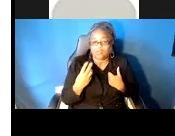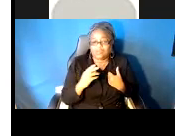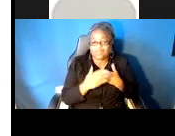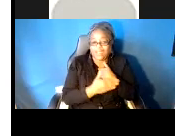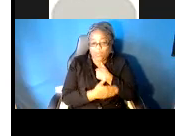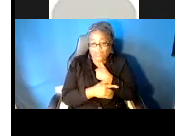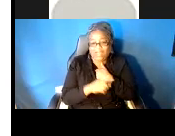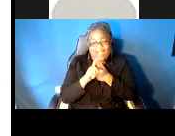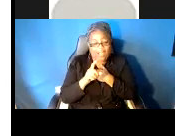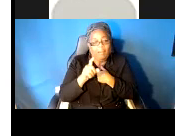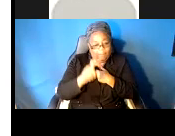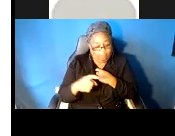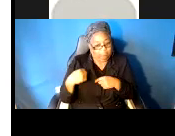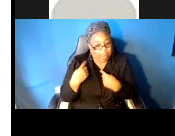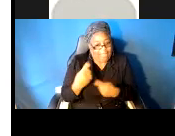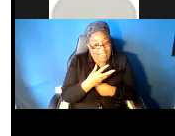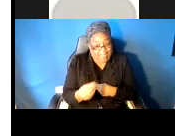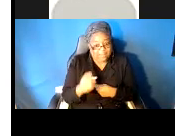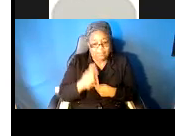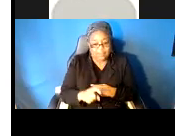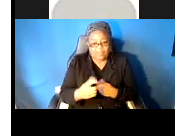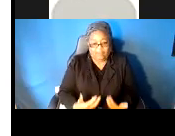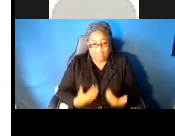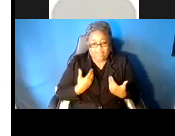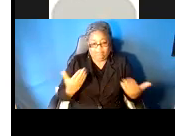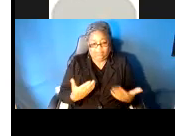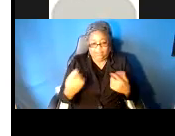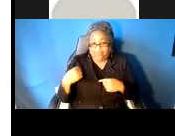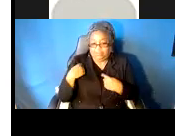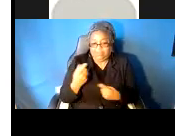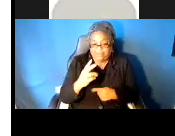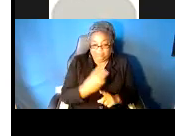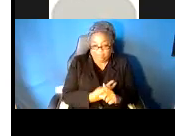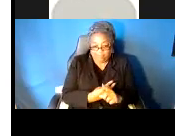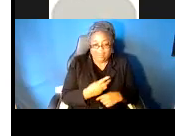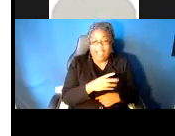and you must reside here during the project time period if you are awarded a grant.